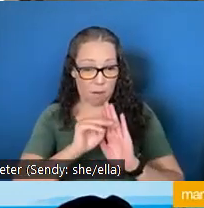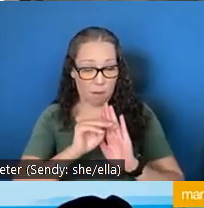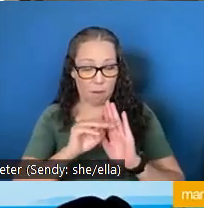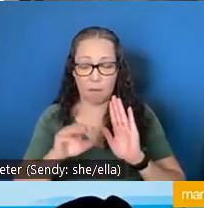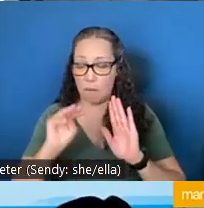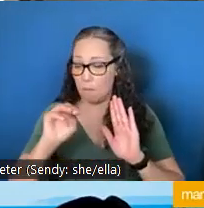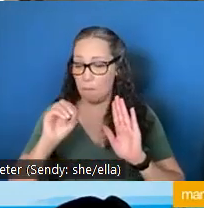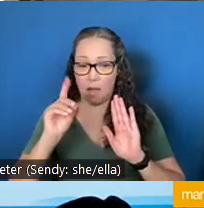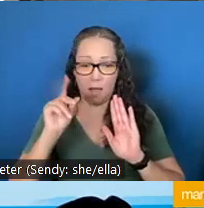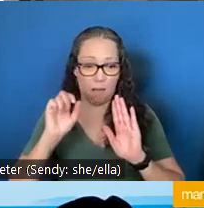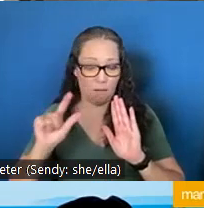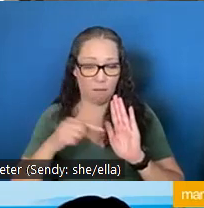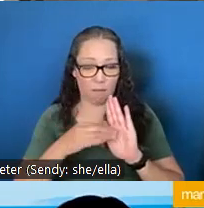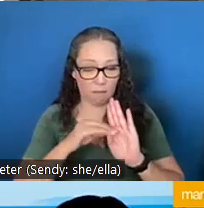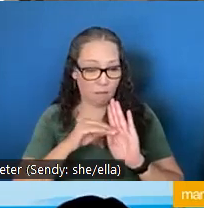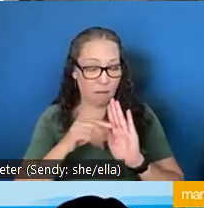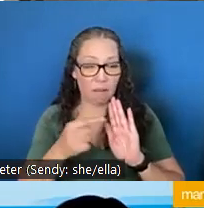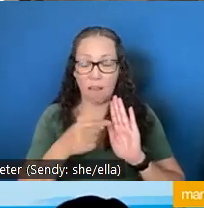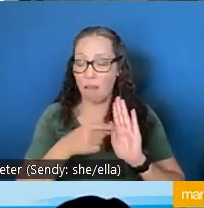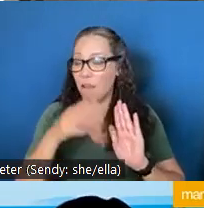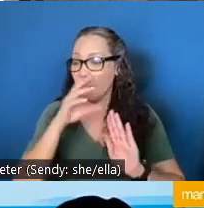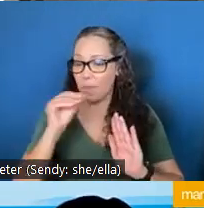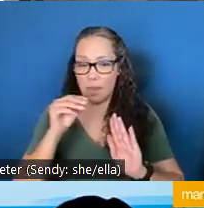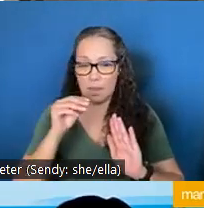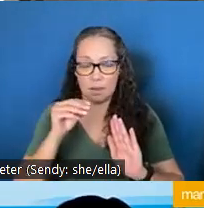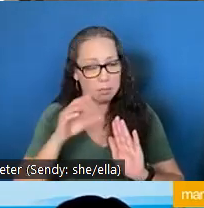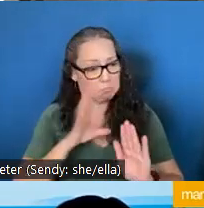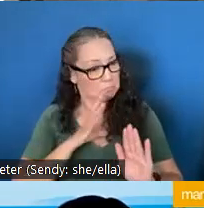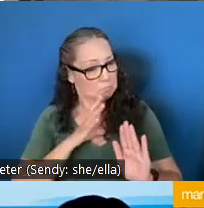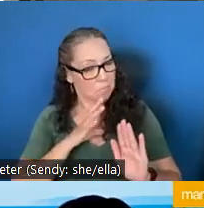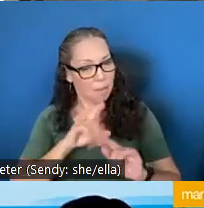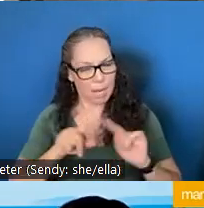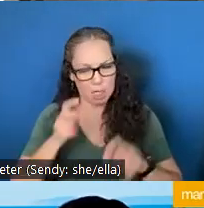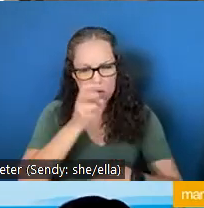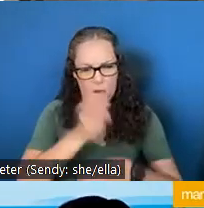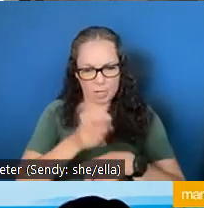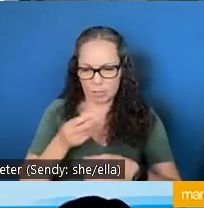intuitive in concept but it can be hard to quantify so as we think about the business